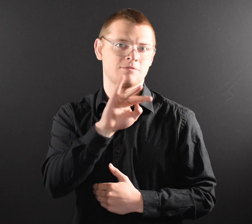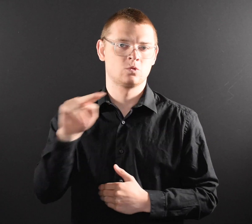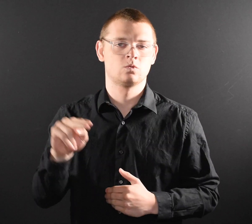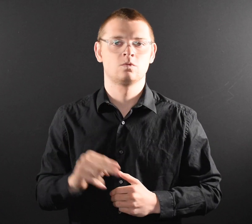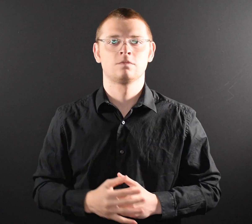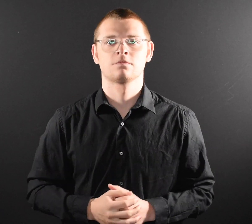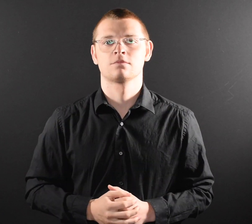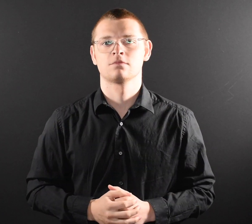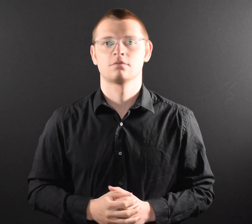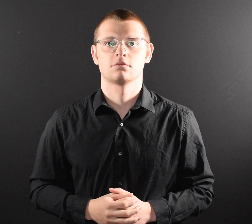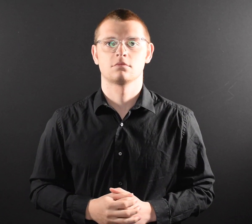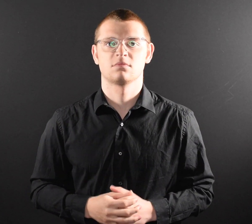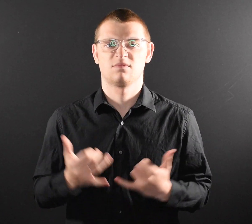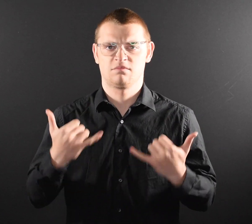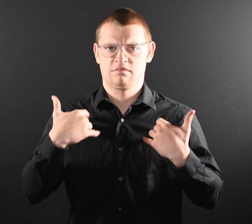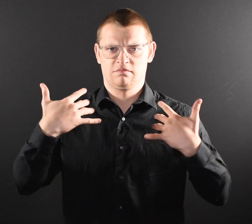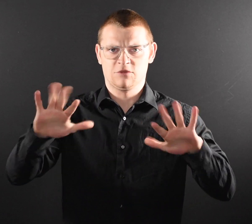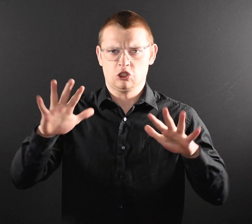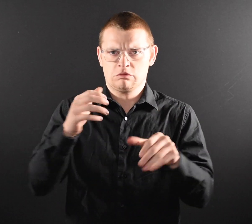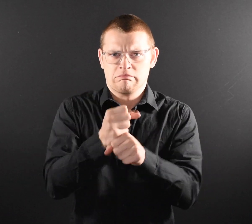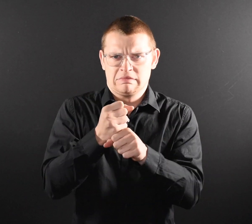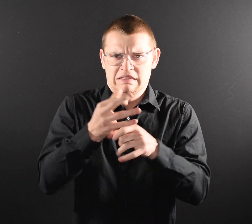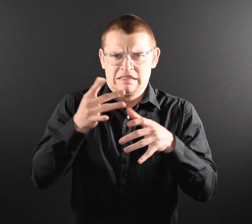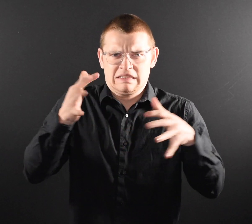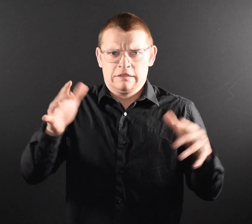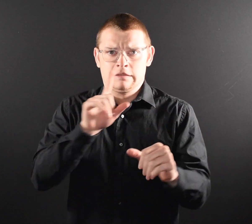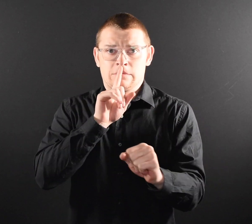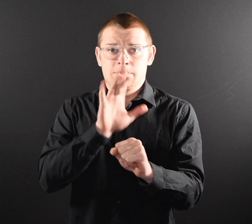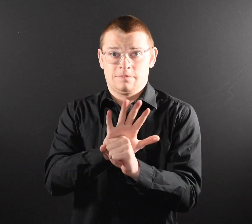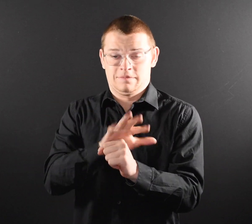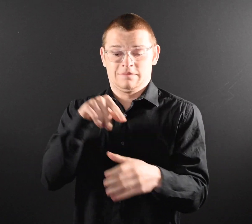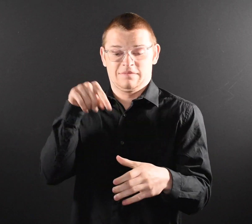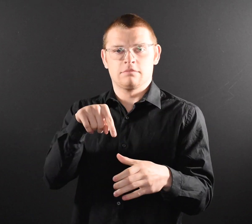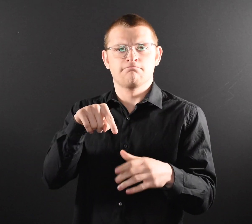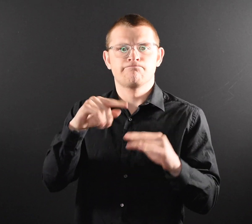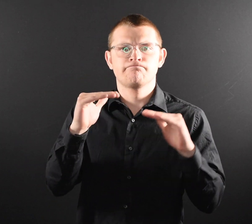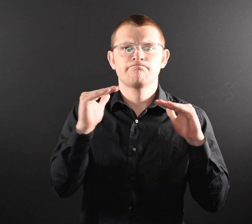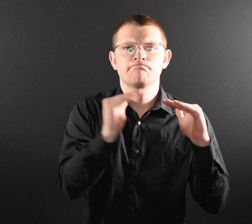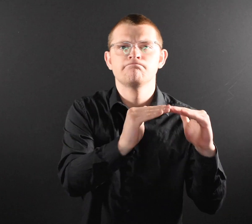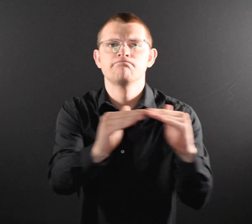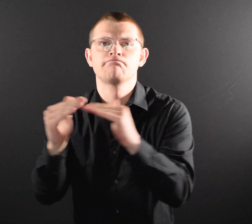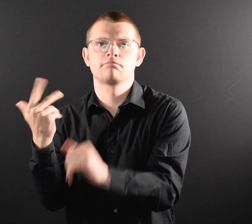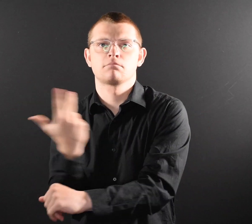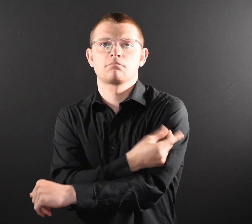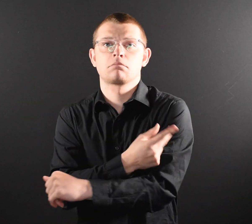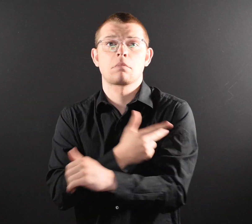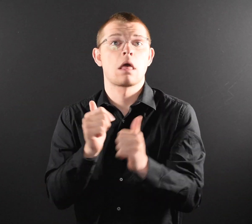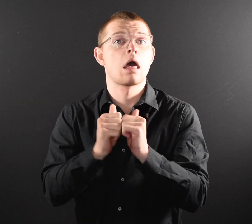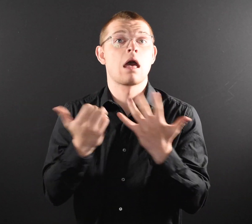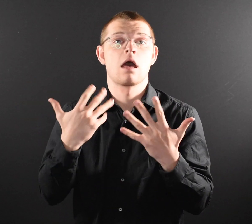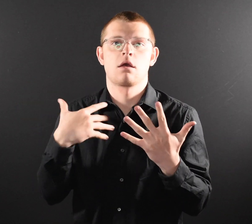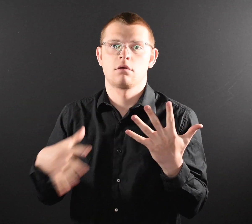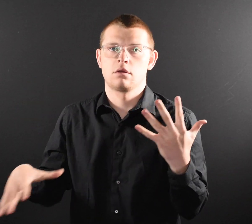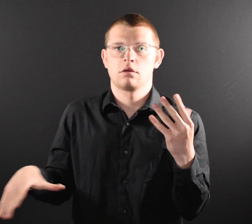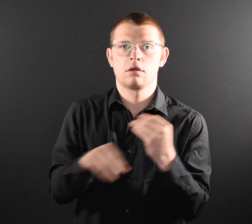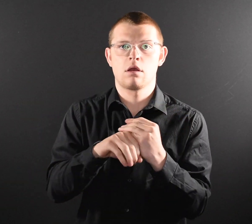o We have further expanded our commitment to an equitable vaccine distribution by adding